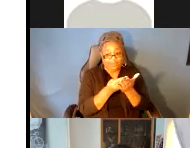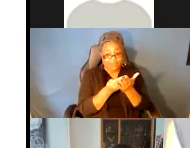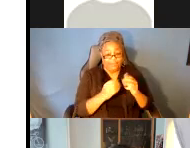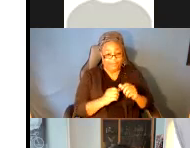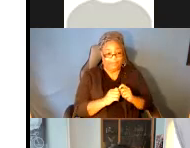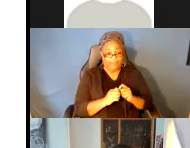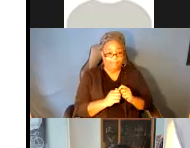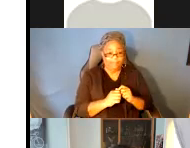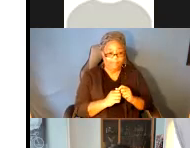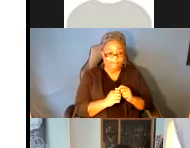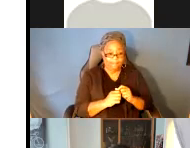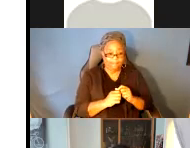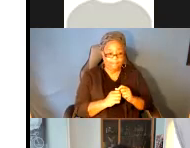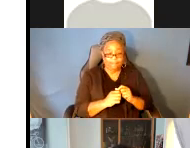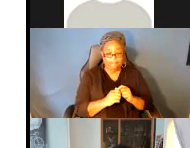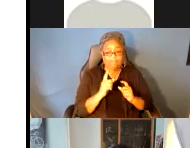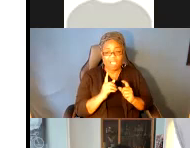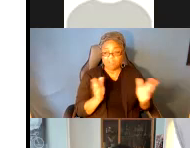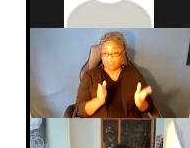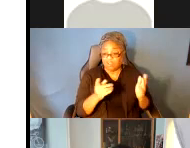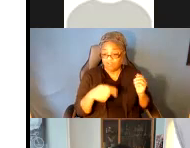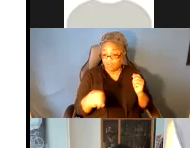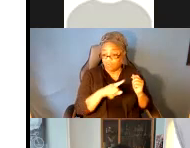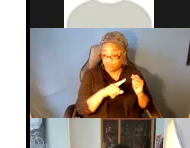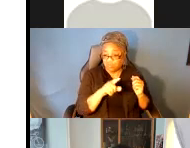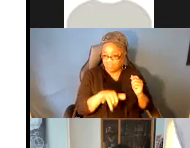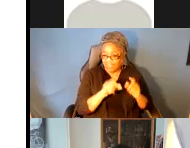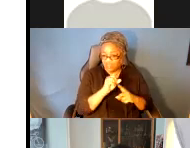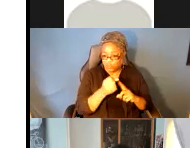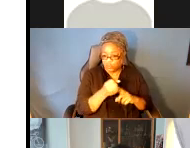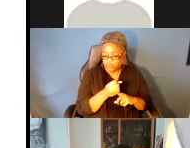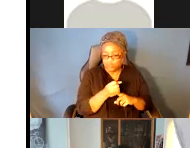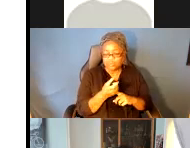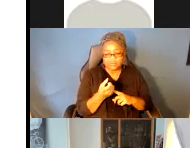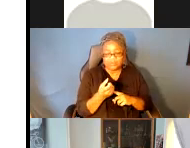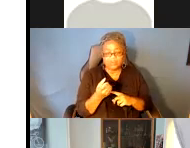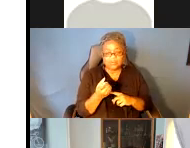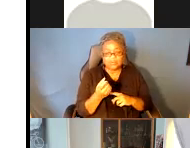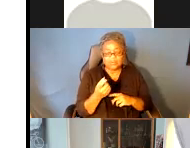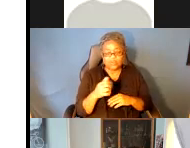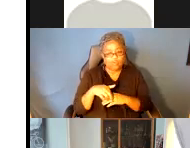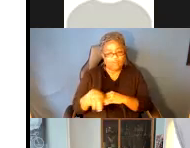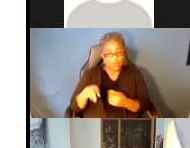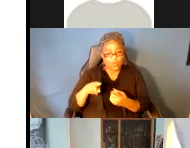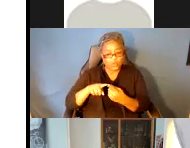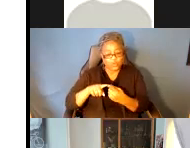I encourage those of you in this situation to refer to the Already Have Another MRAC Grant Award